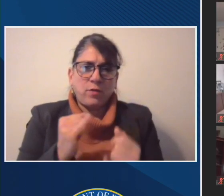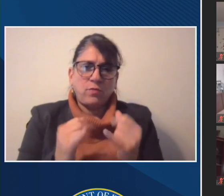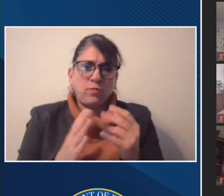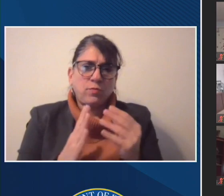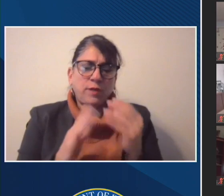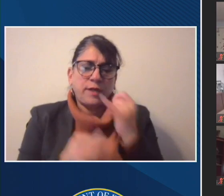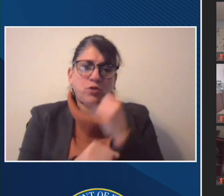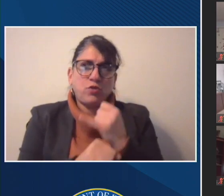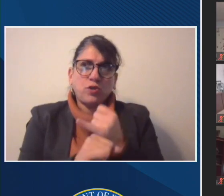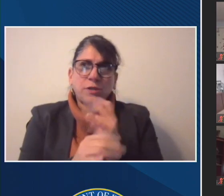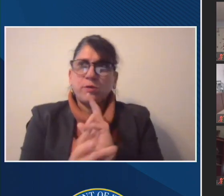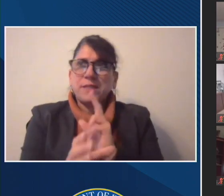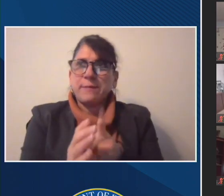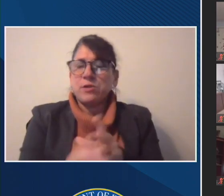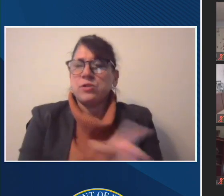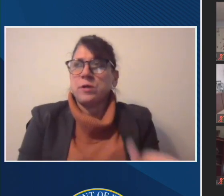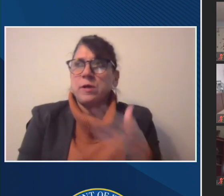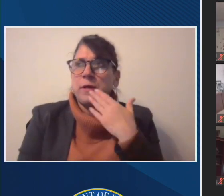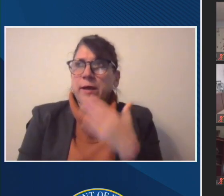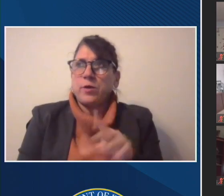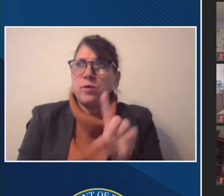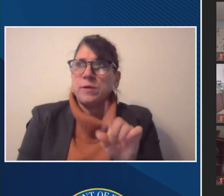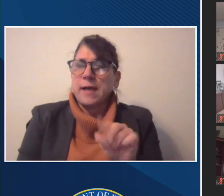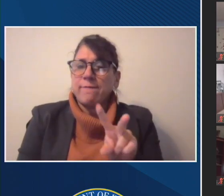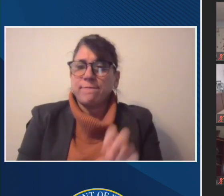Thanks, Dave. Jillian?